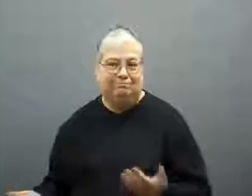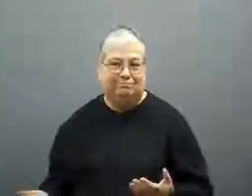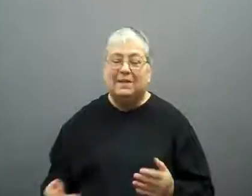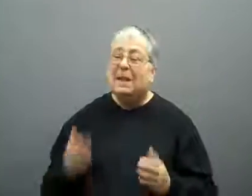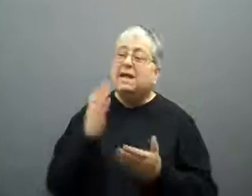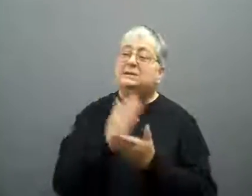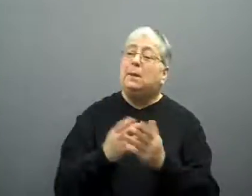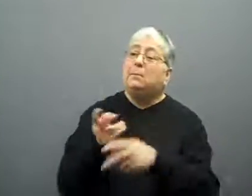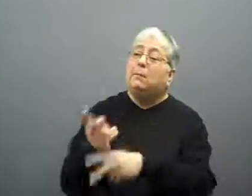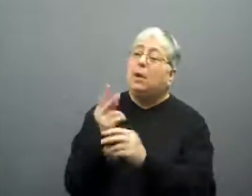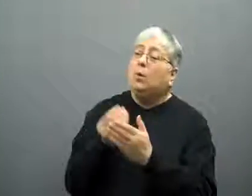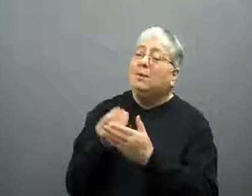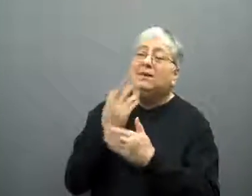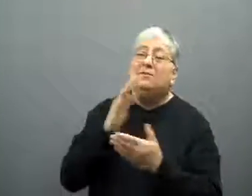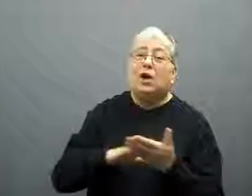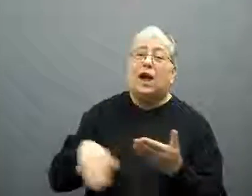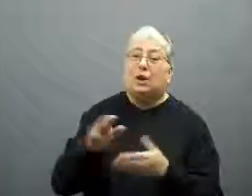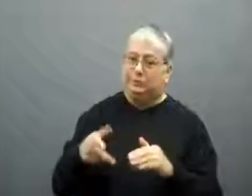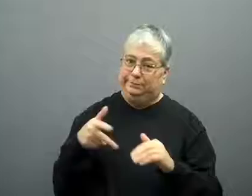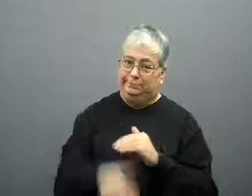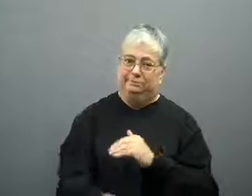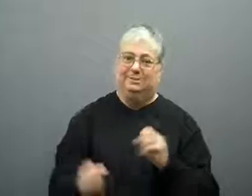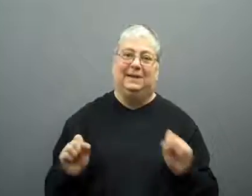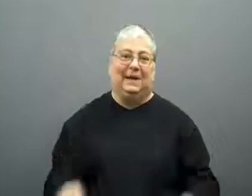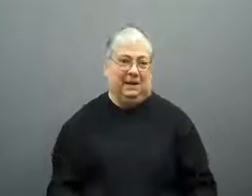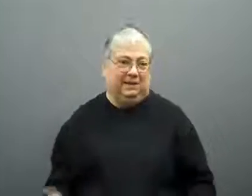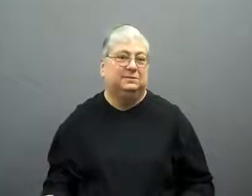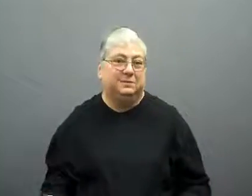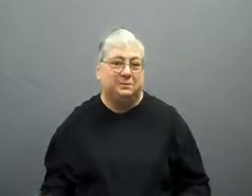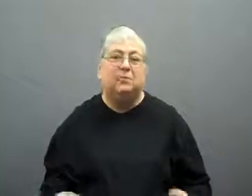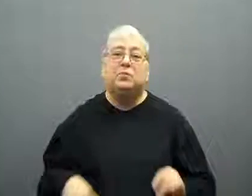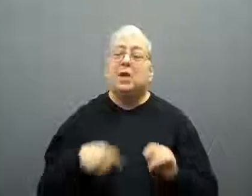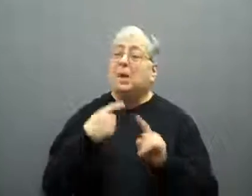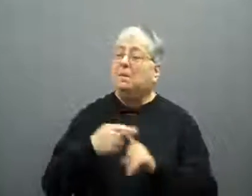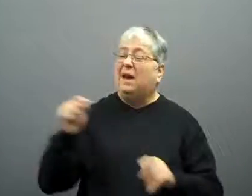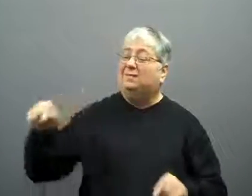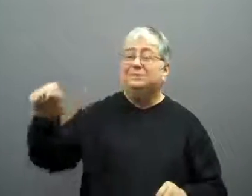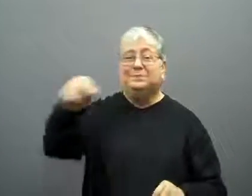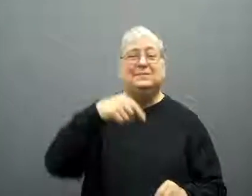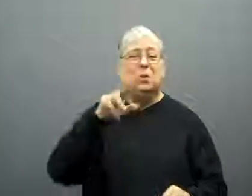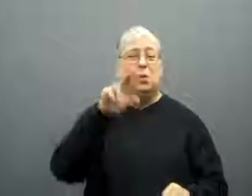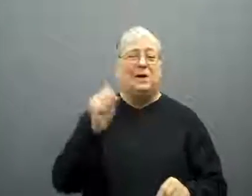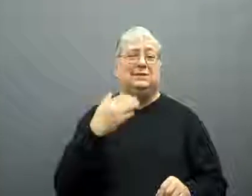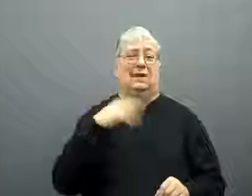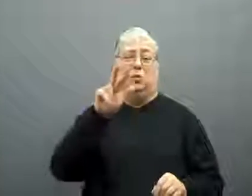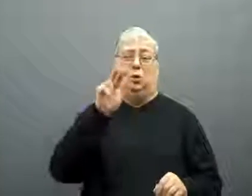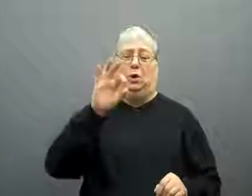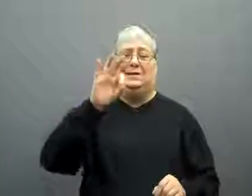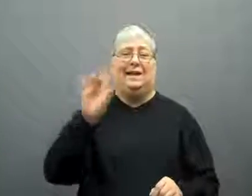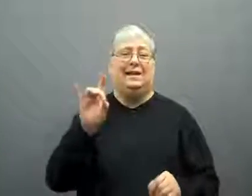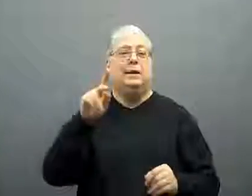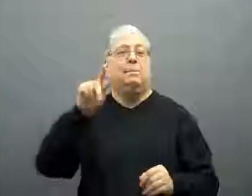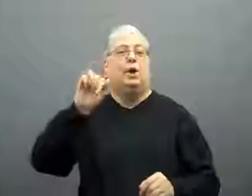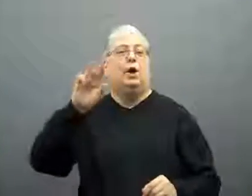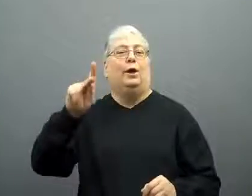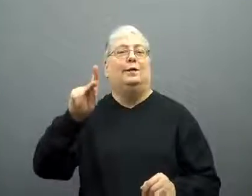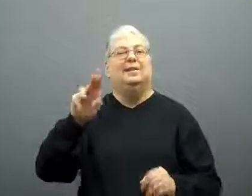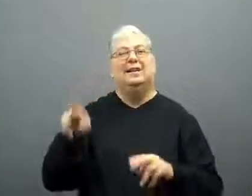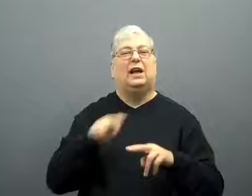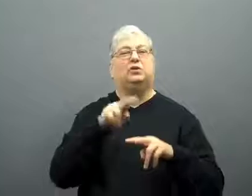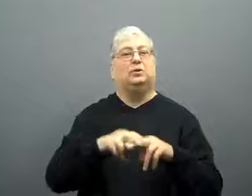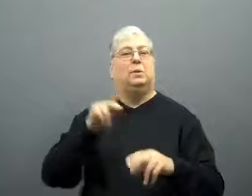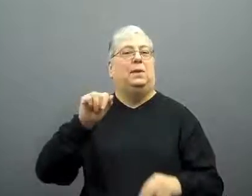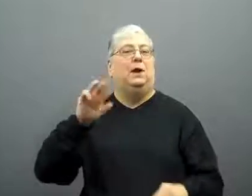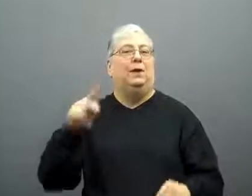College loans for students could be cut.